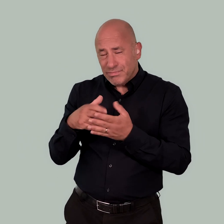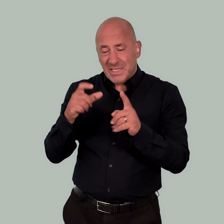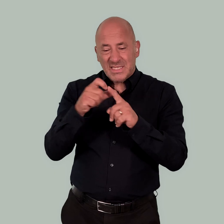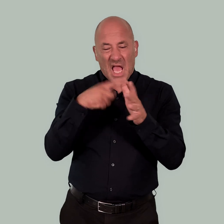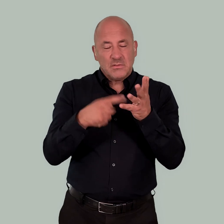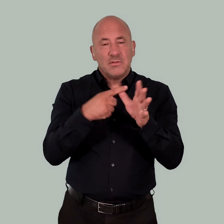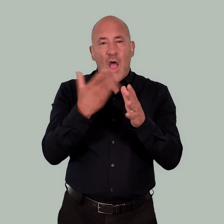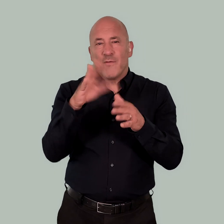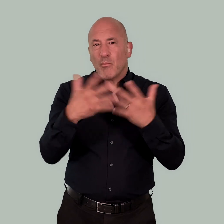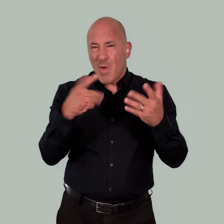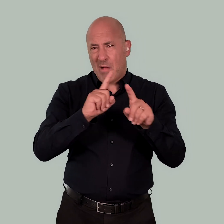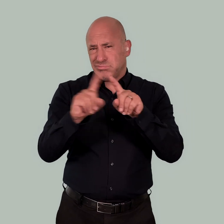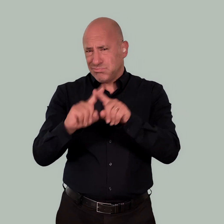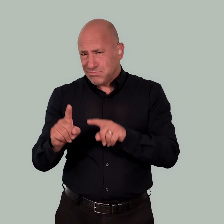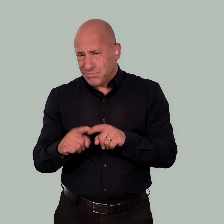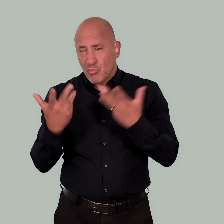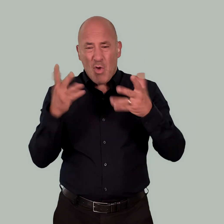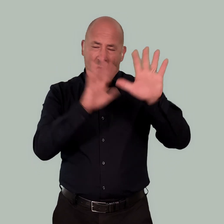using different data sources,